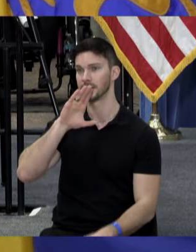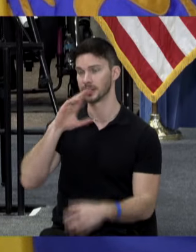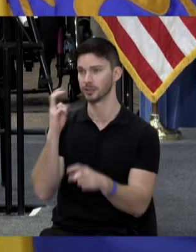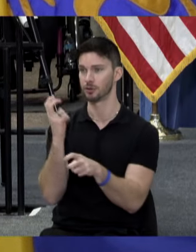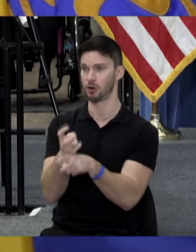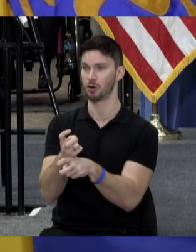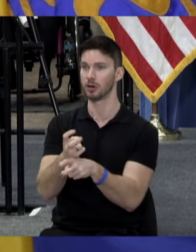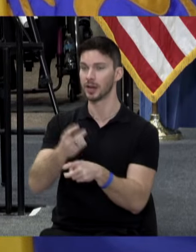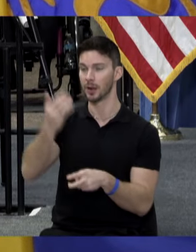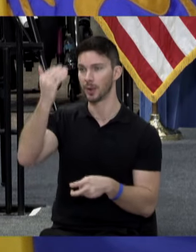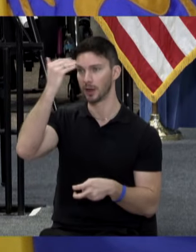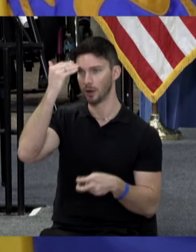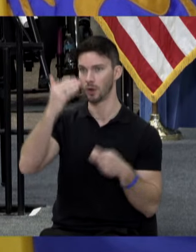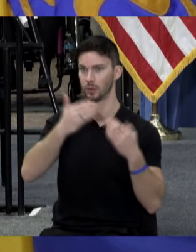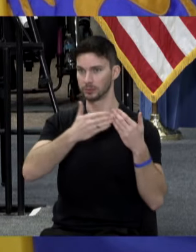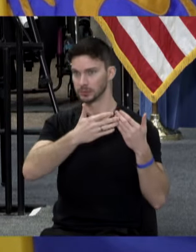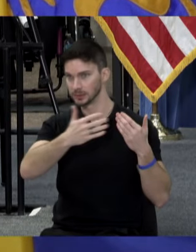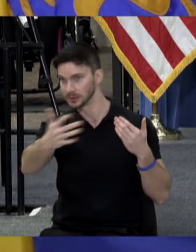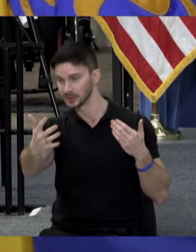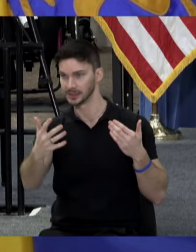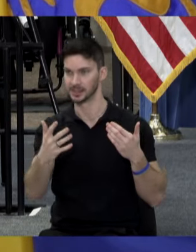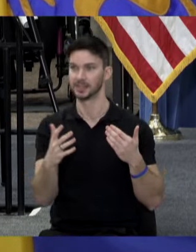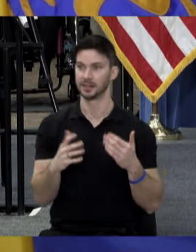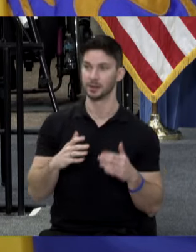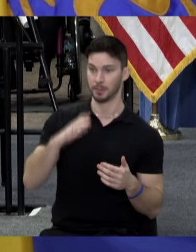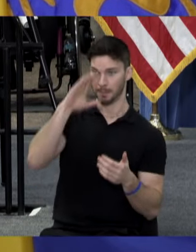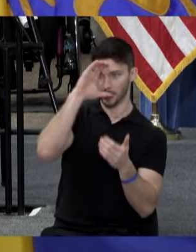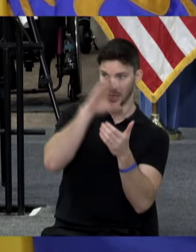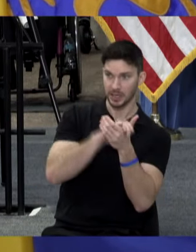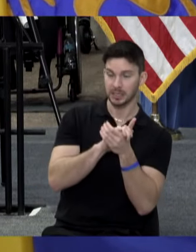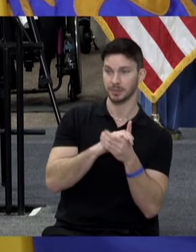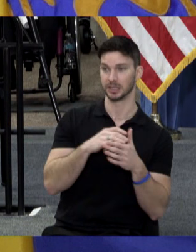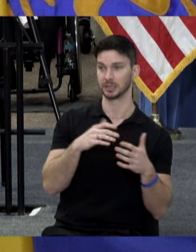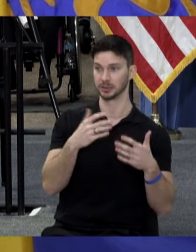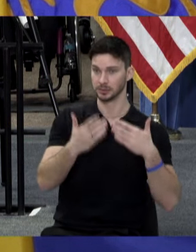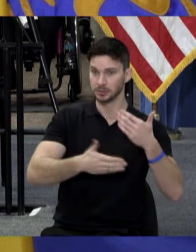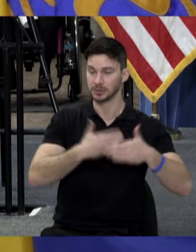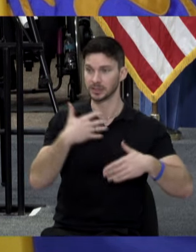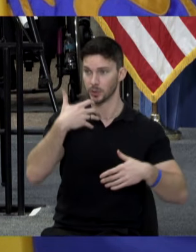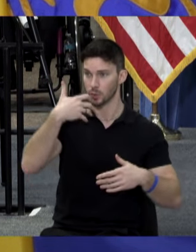long road ahead, especially as my husband begins to age. But this organization has given